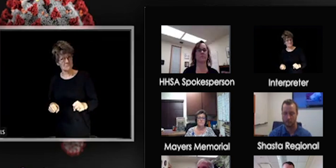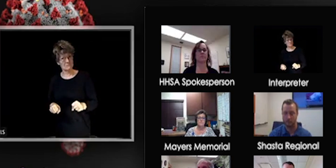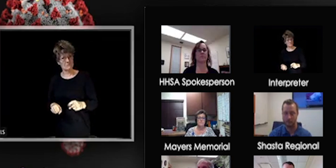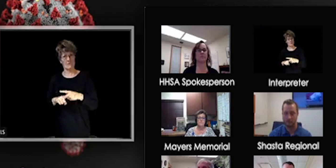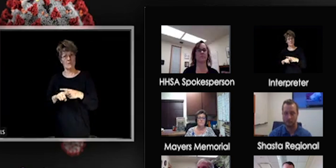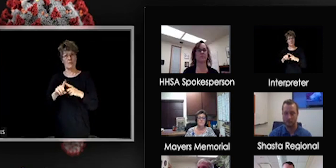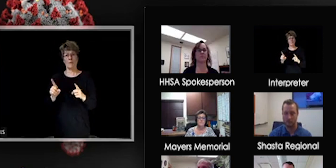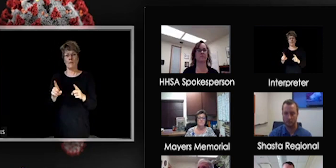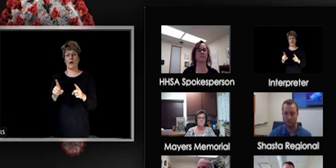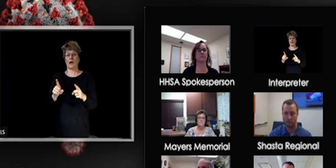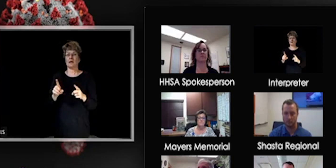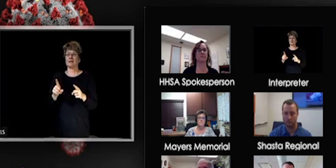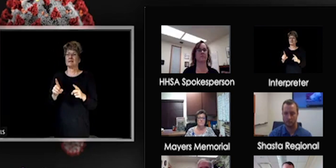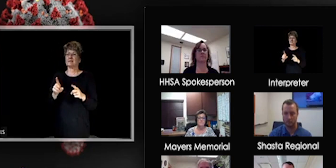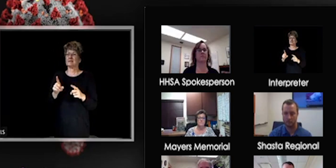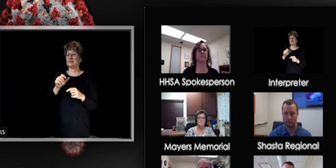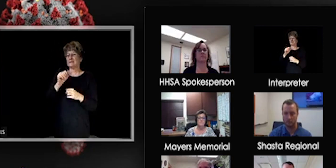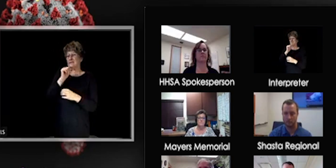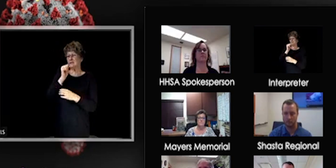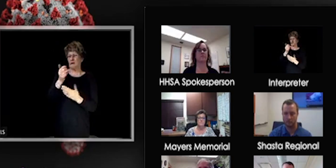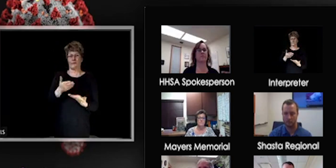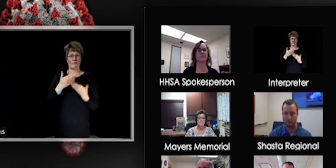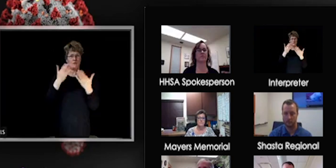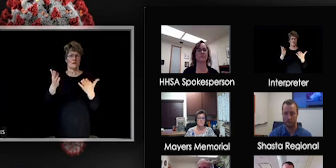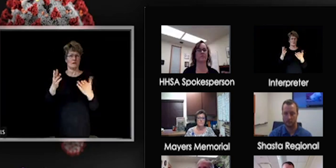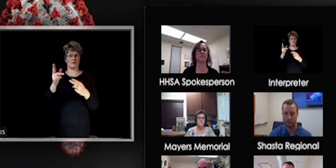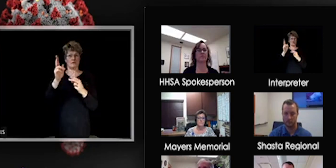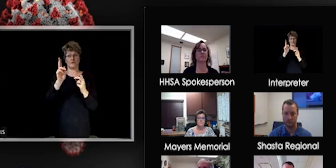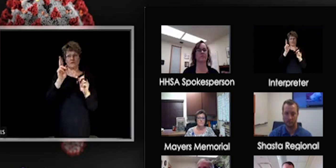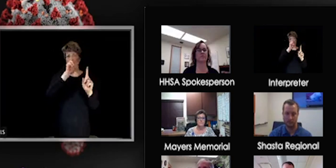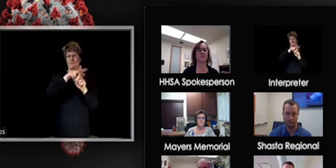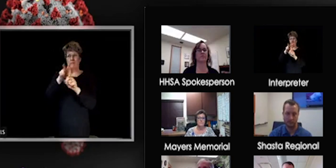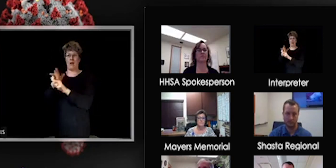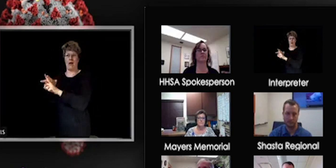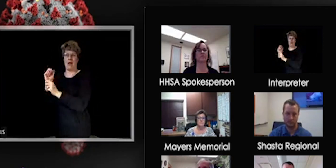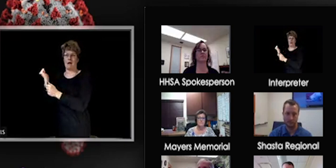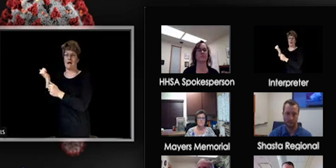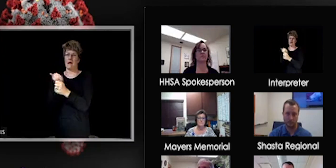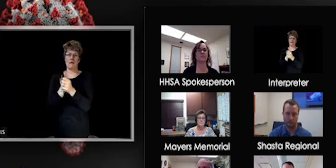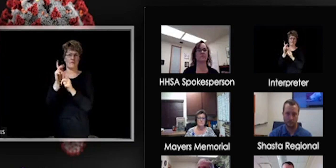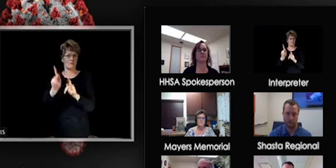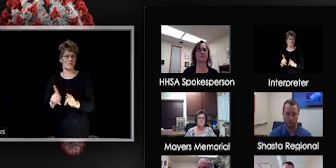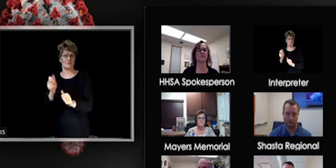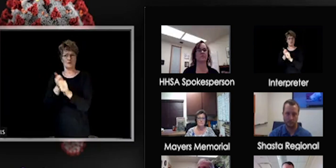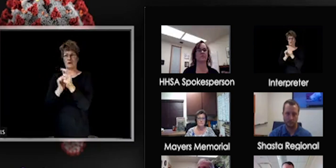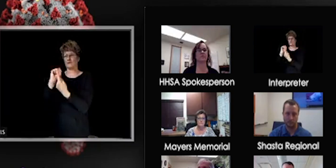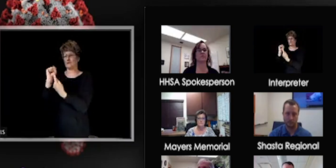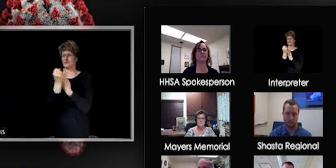recommended to be used. Thank you, Dr. Ramstrom. I’ve heard from